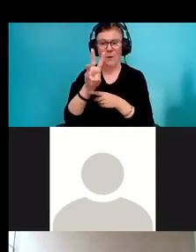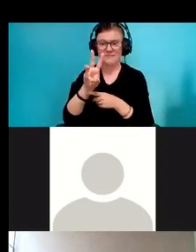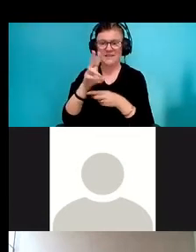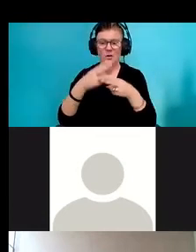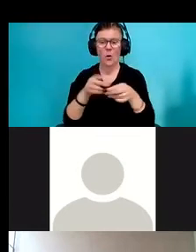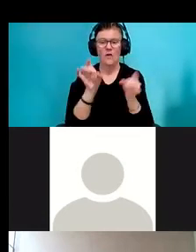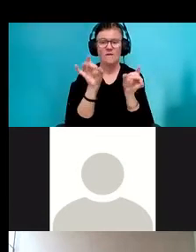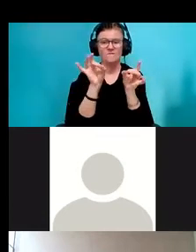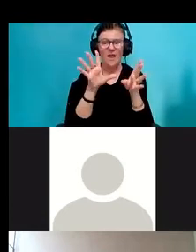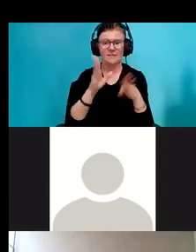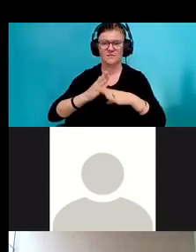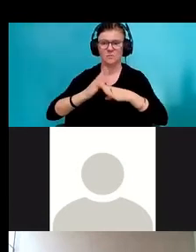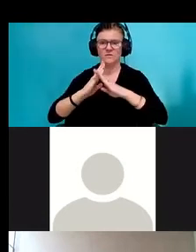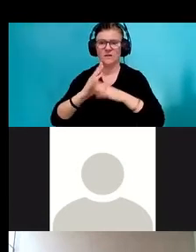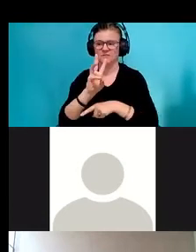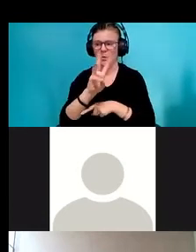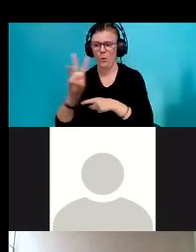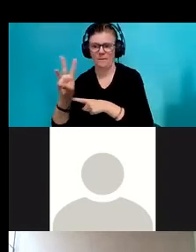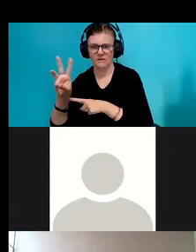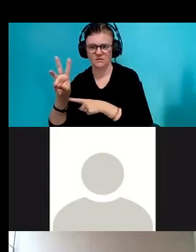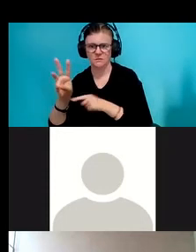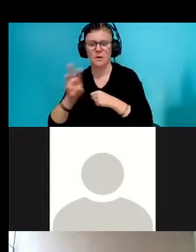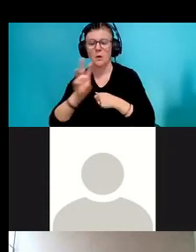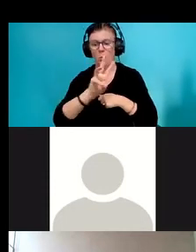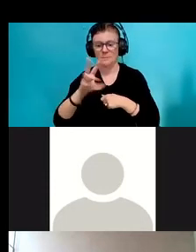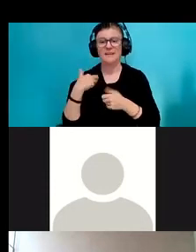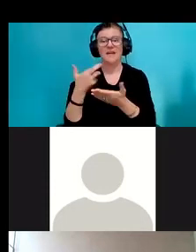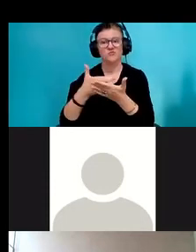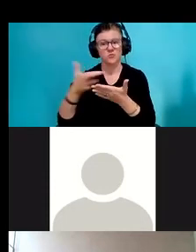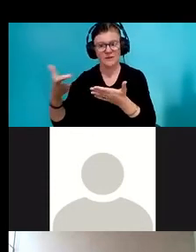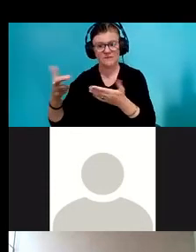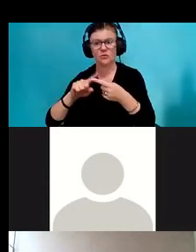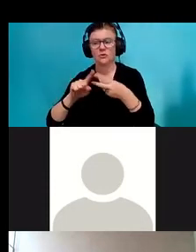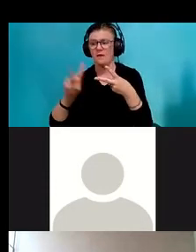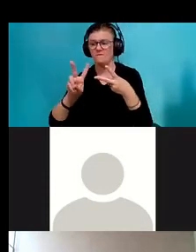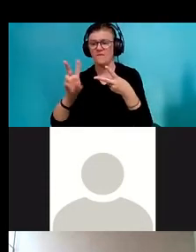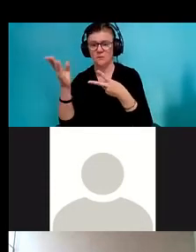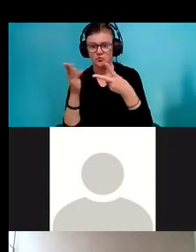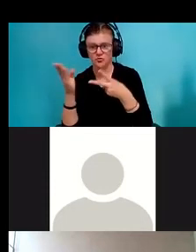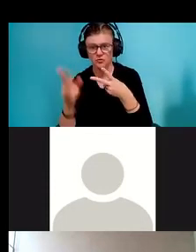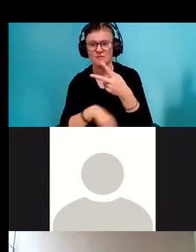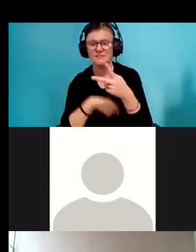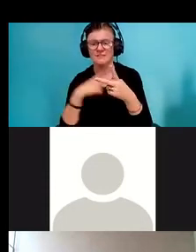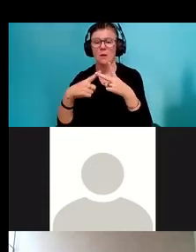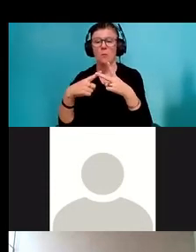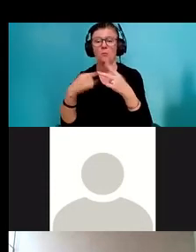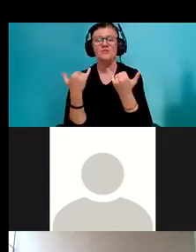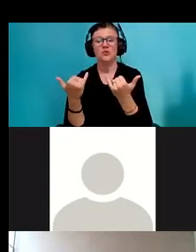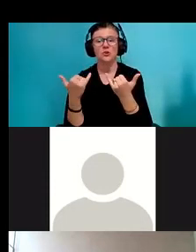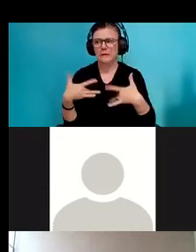The web page shares resources and victim services, and highlights current initiatives happening on campus.